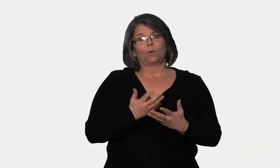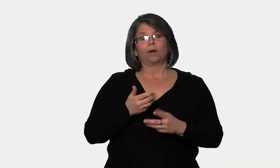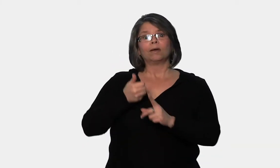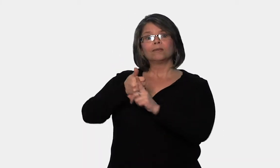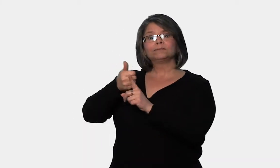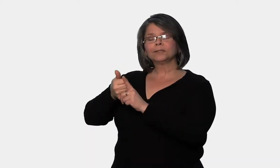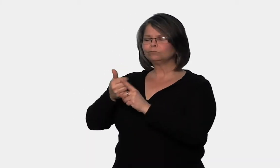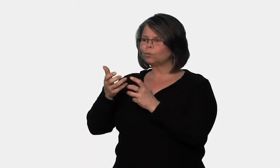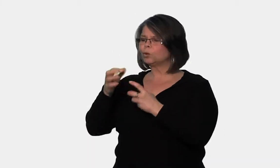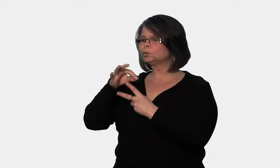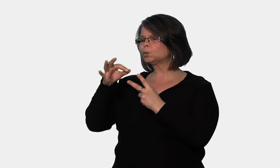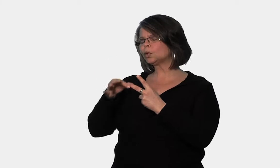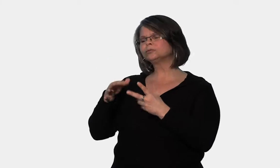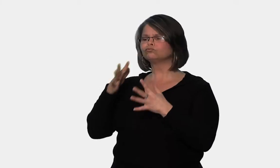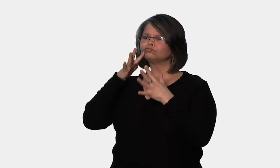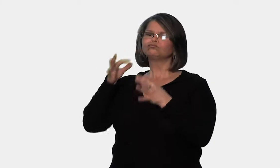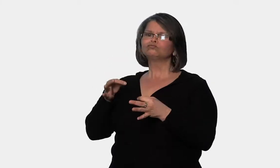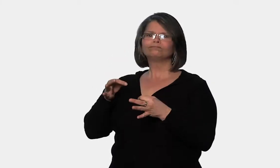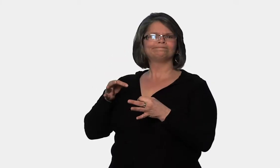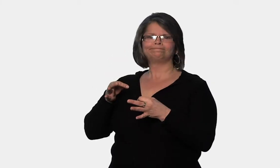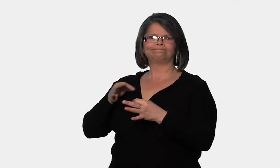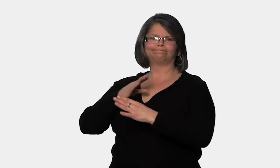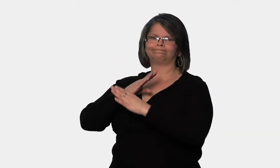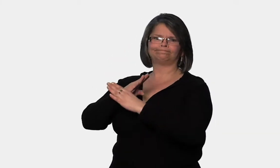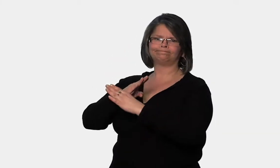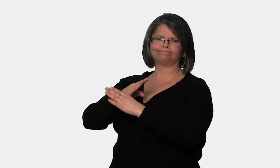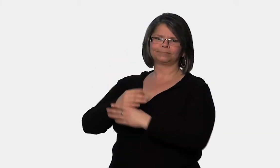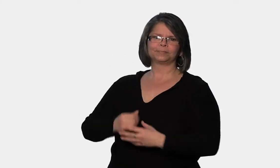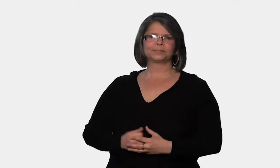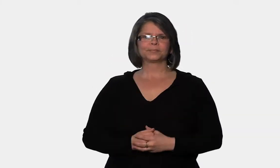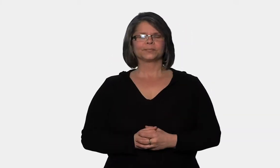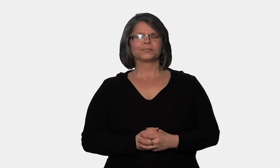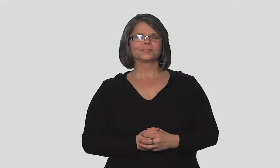or to make choices for themselves.